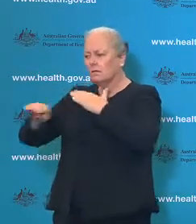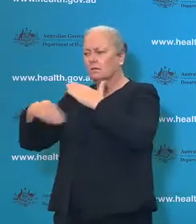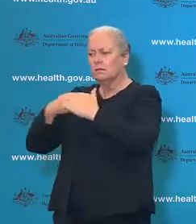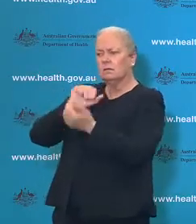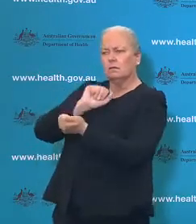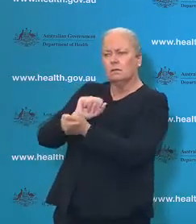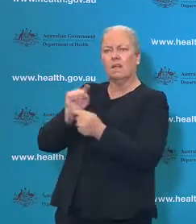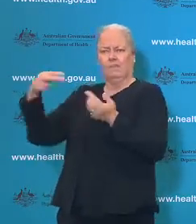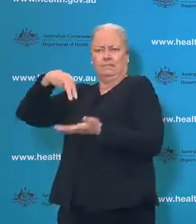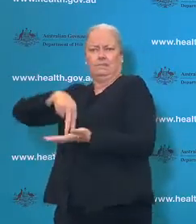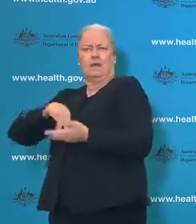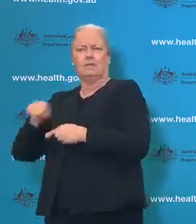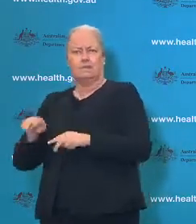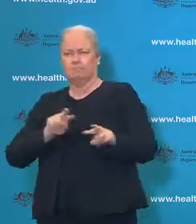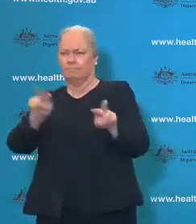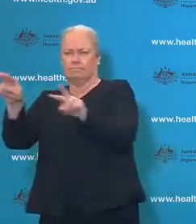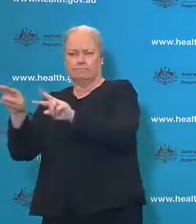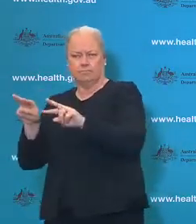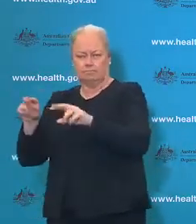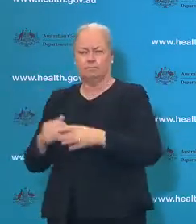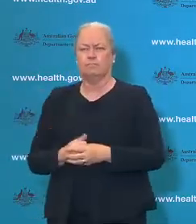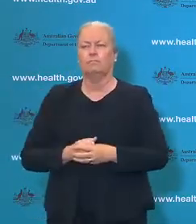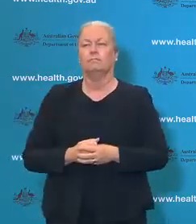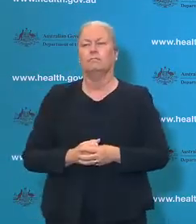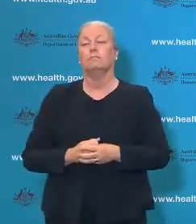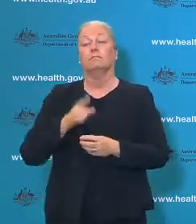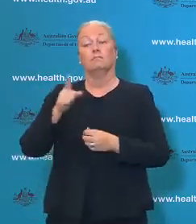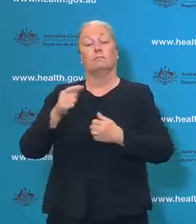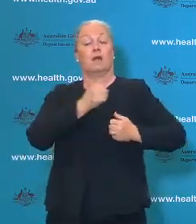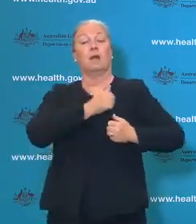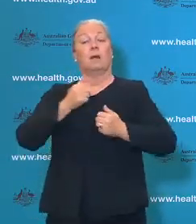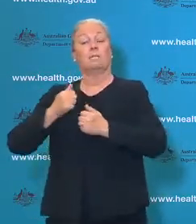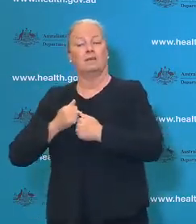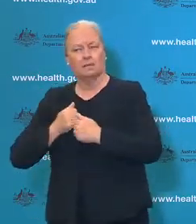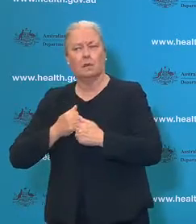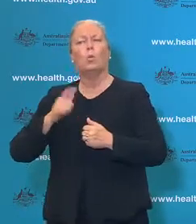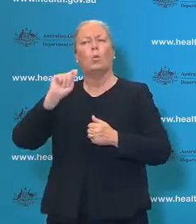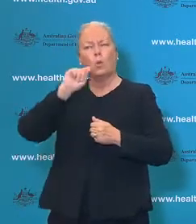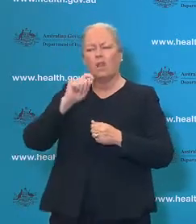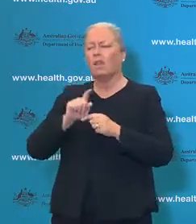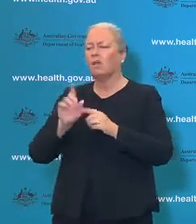Victoria the additional ADF support will be deployed in a number of areas, these